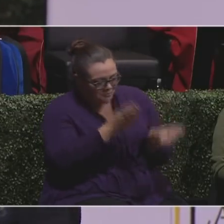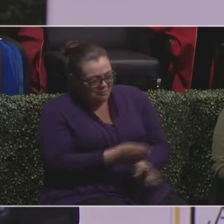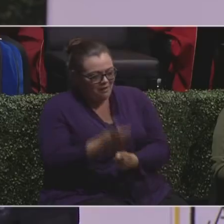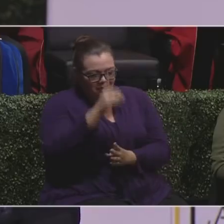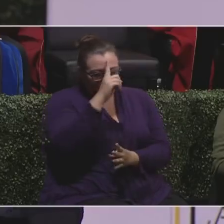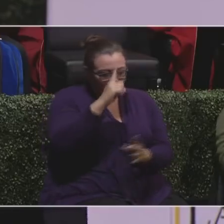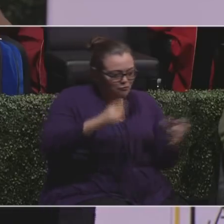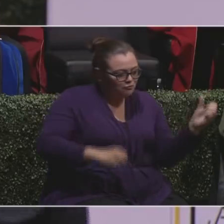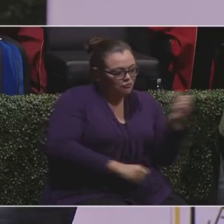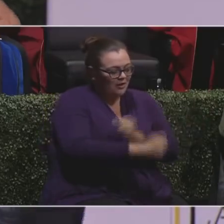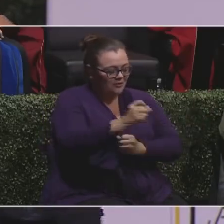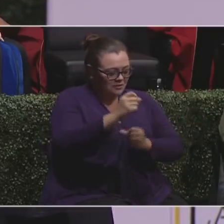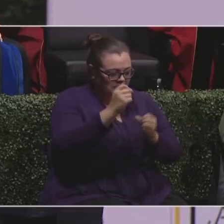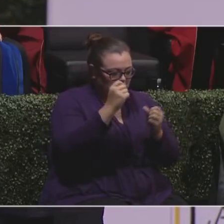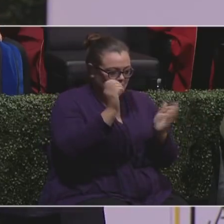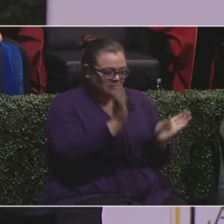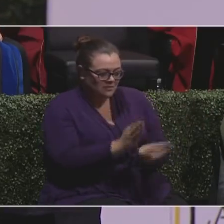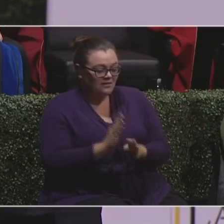BE AN OPPORTUNITY TO OPEN UP THE DOORS AND TO INSURE HUNDREDS OF THOUSANDS OF PEOPLE.